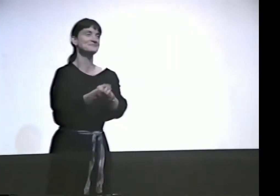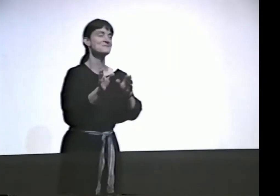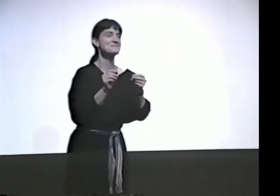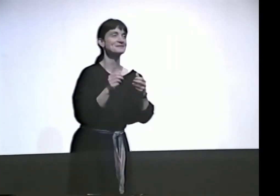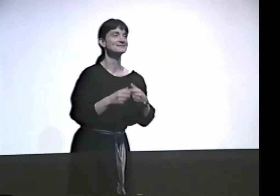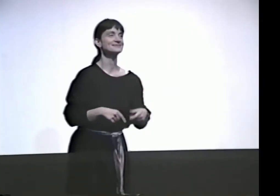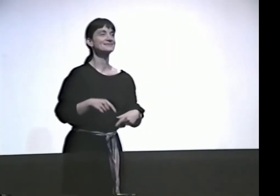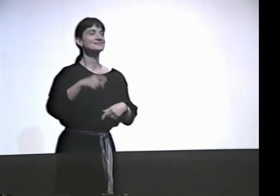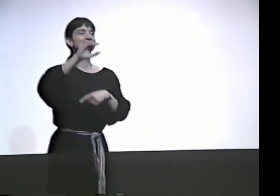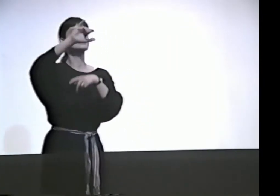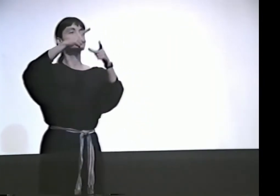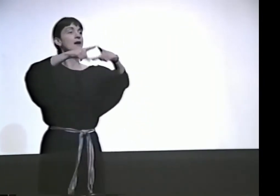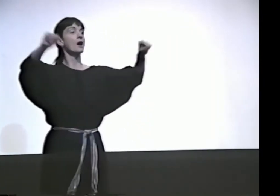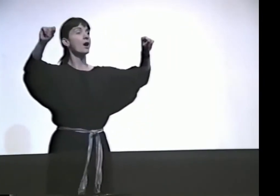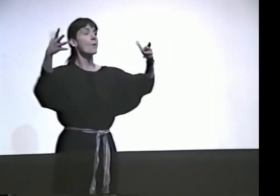BUT I TRUST HER, NO PROBLEM.